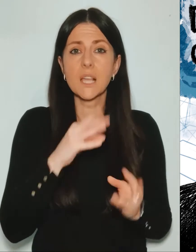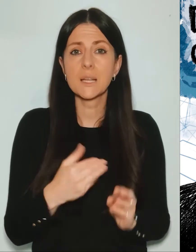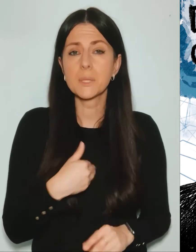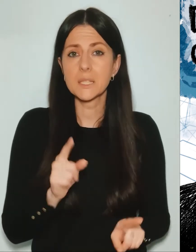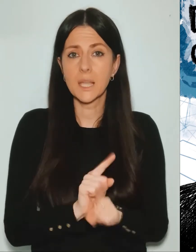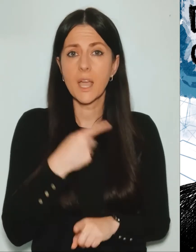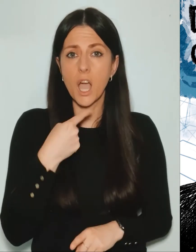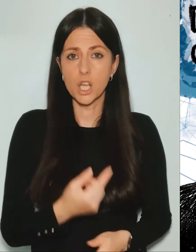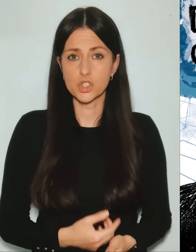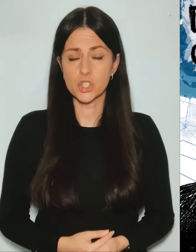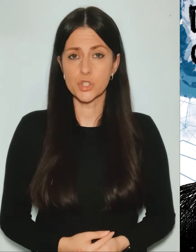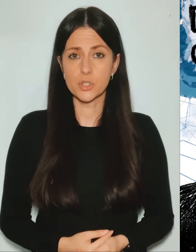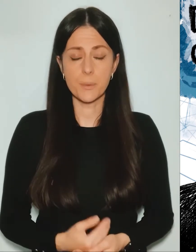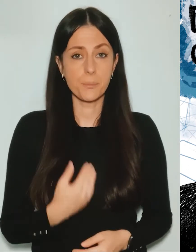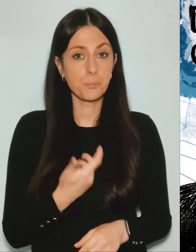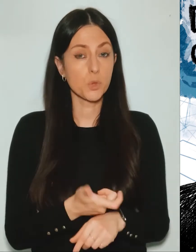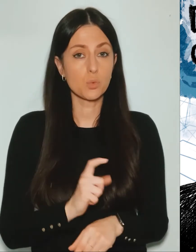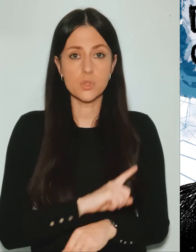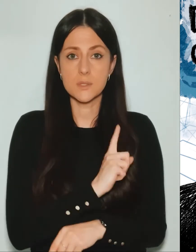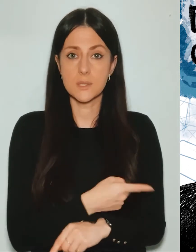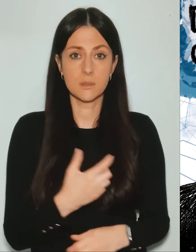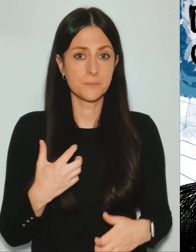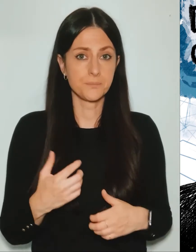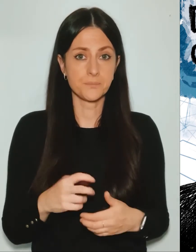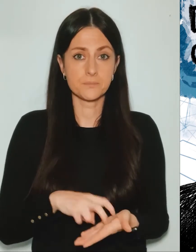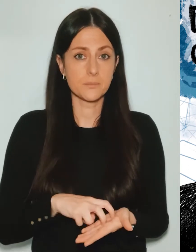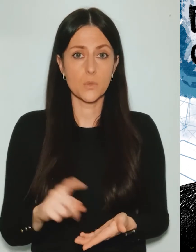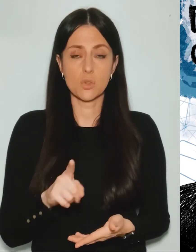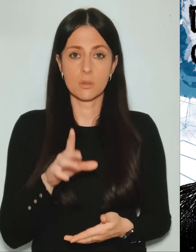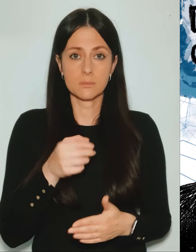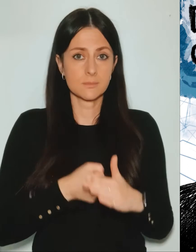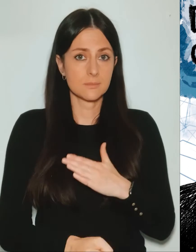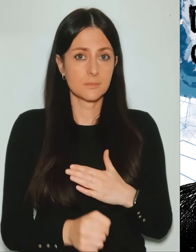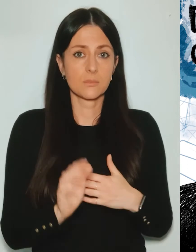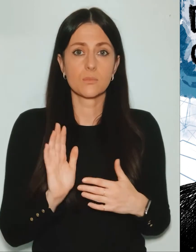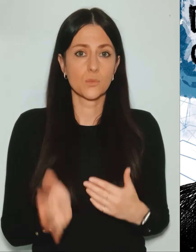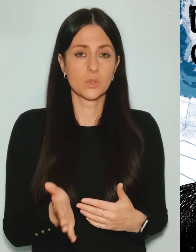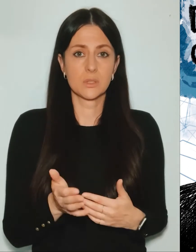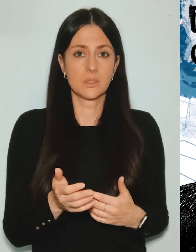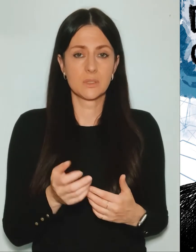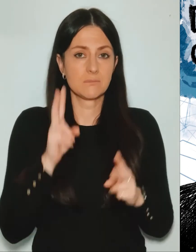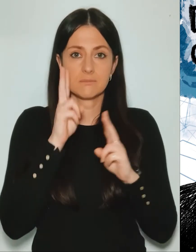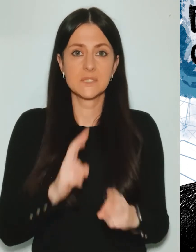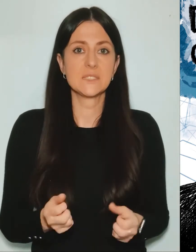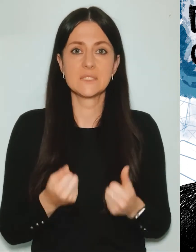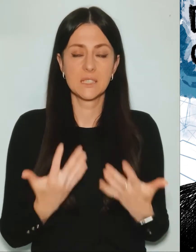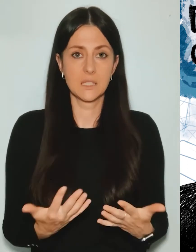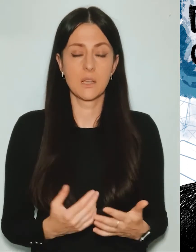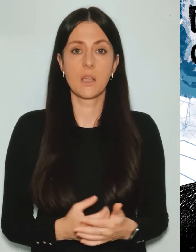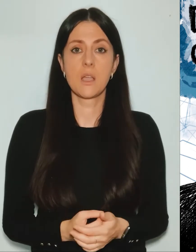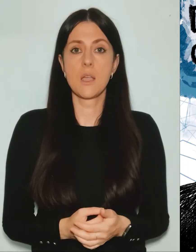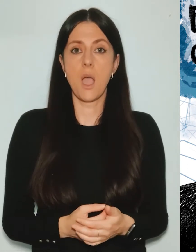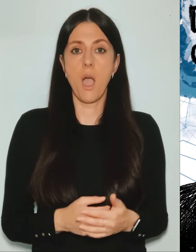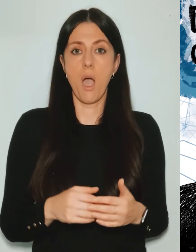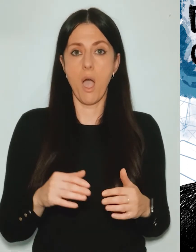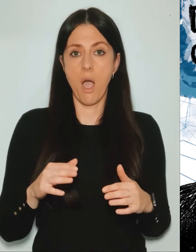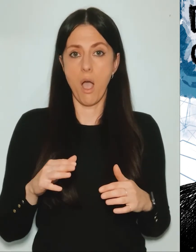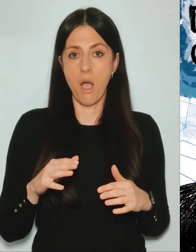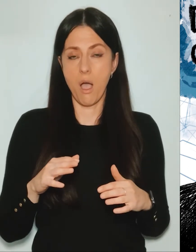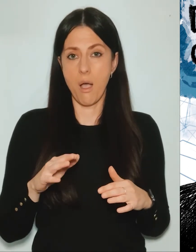We were very much afraid that we would be kept there for god knows how long and then would be allowed to go only to the occupied Crimea,